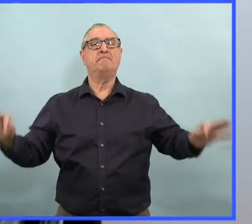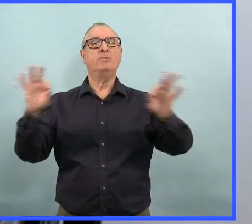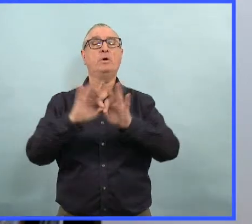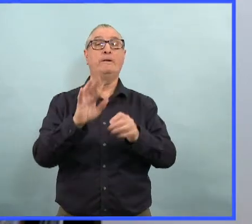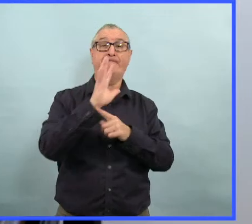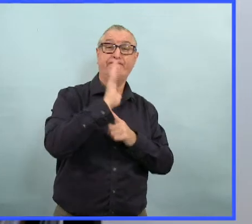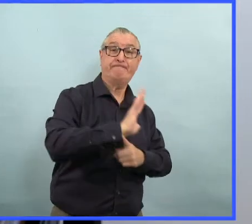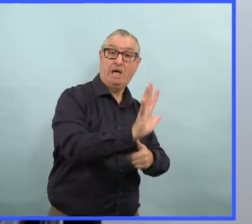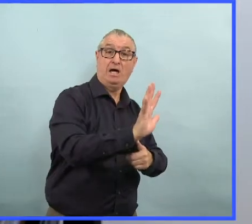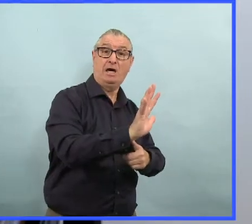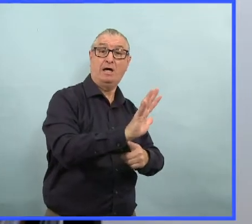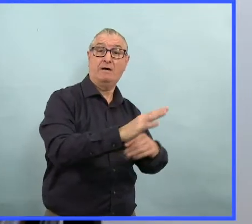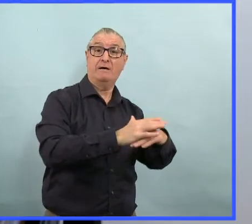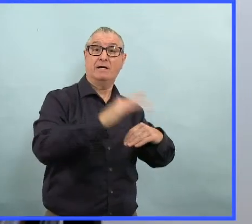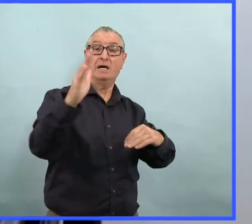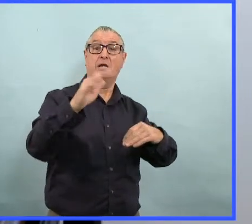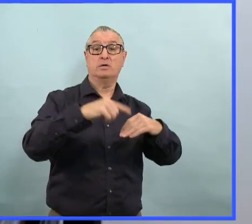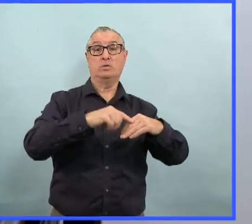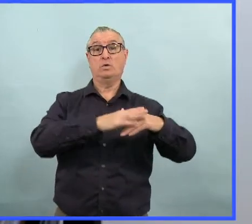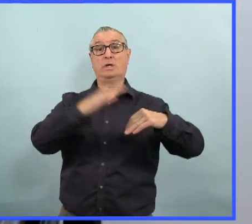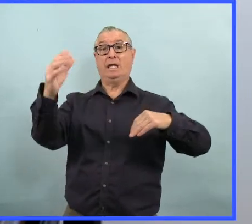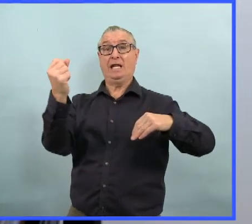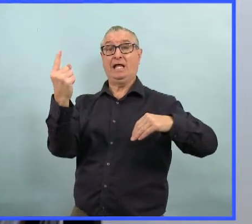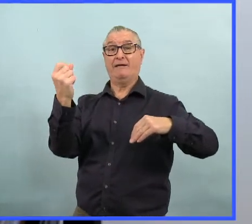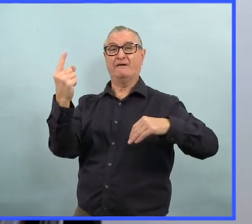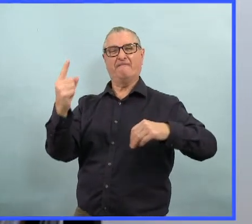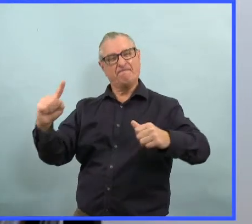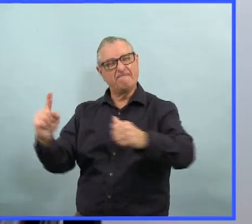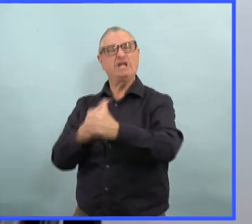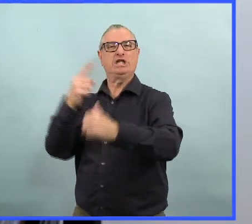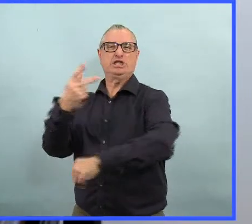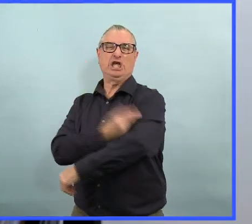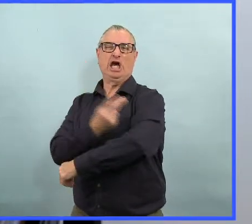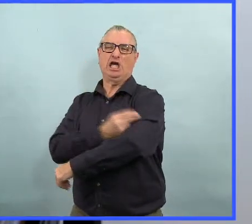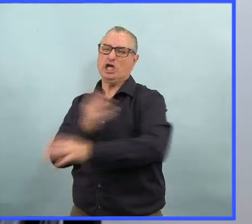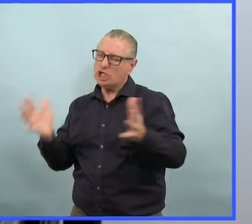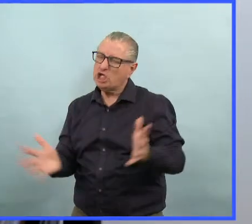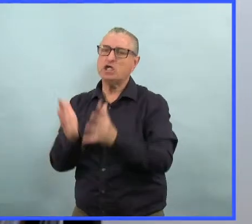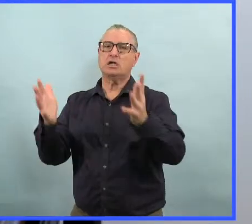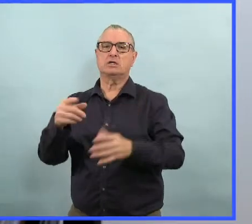and for older children age 12 to 17 that they received their first and second doses